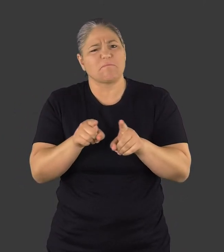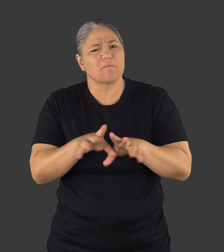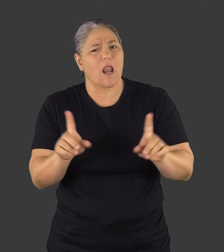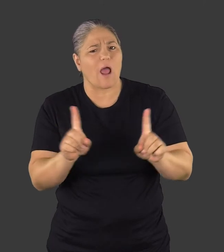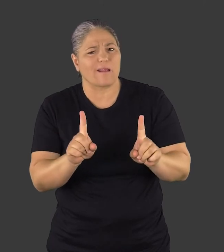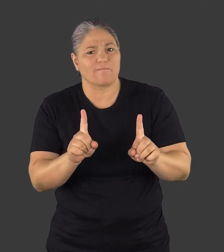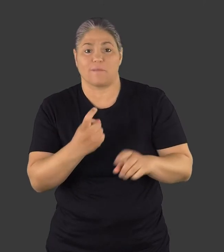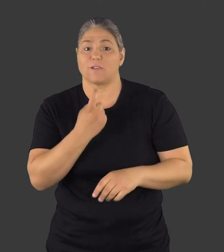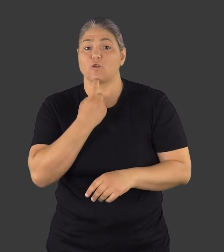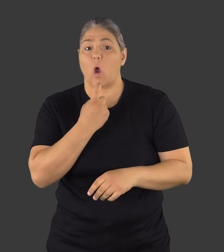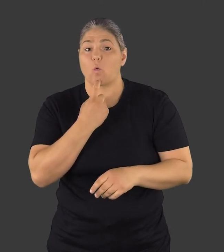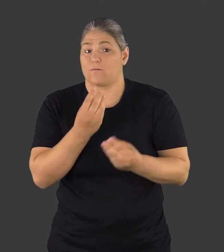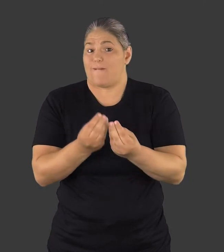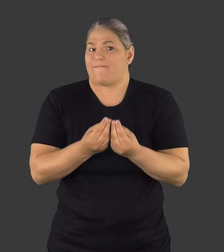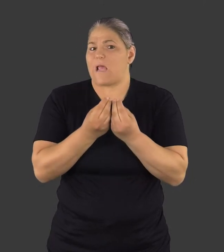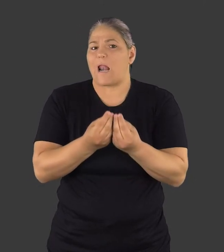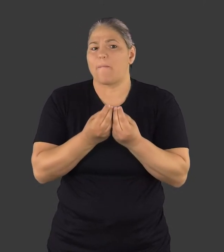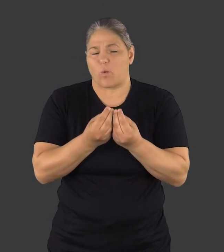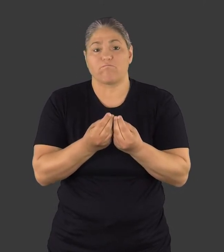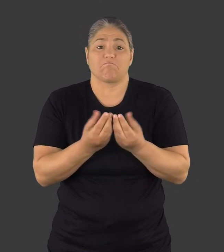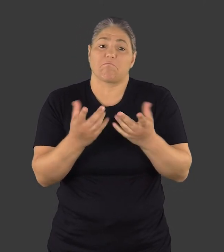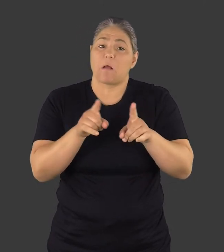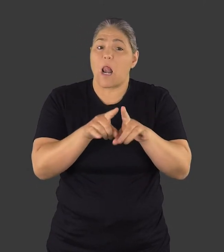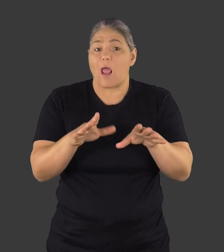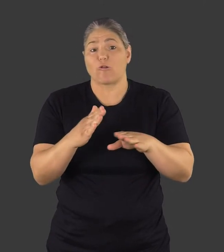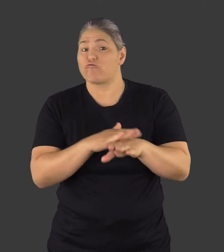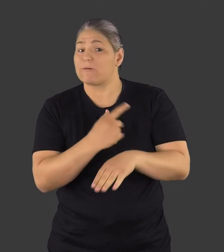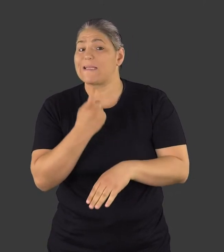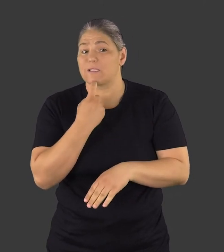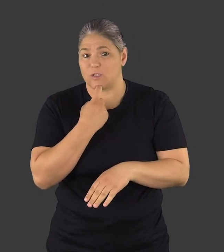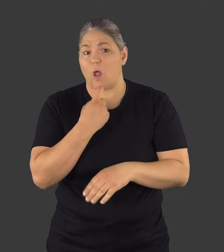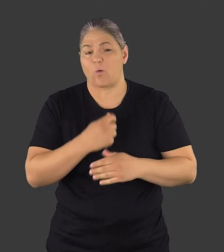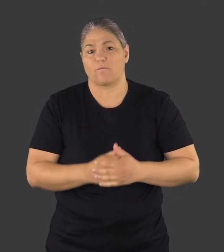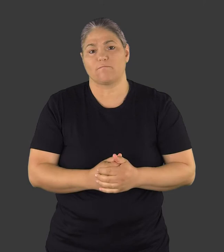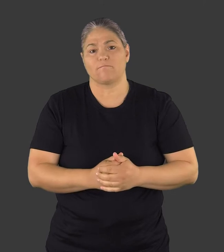There are treasured stones like greenstone.